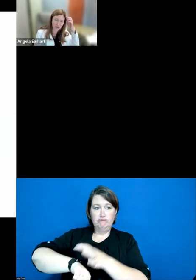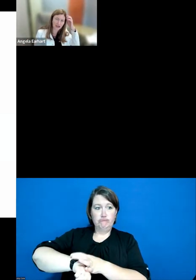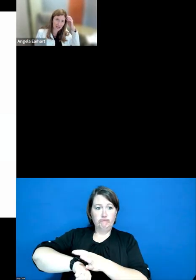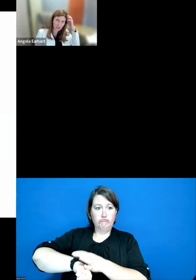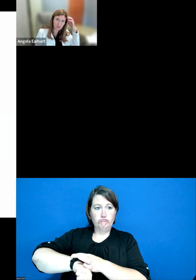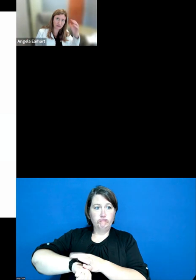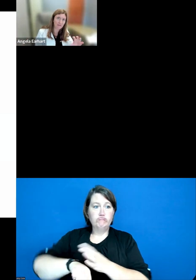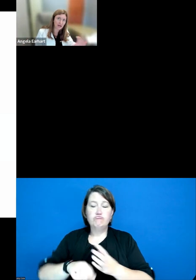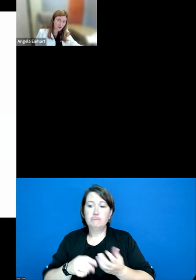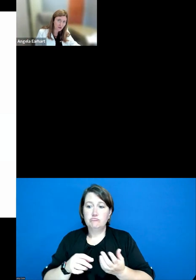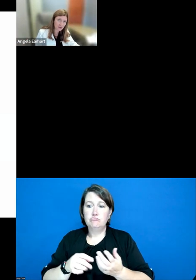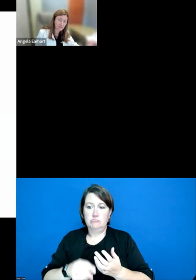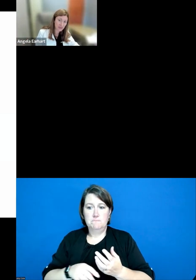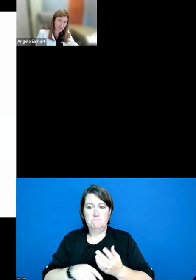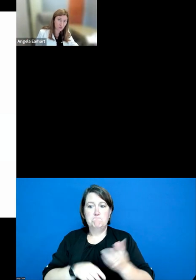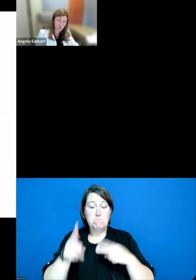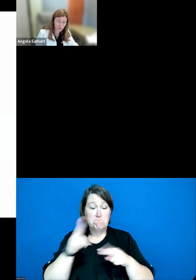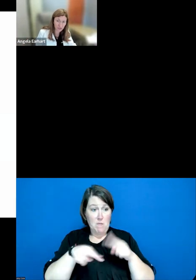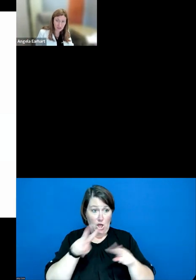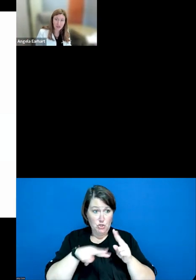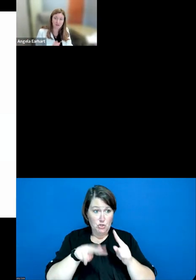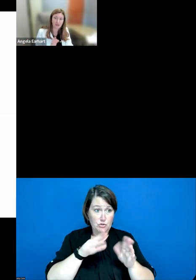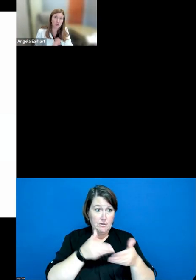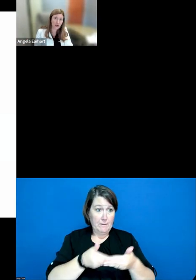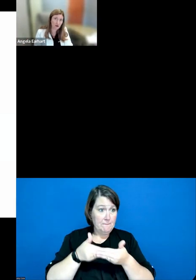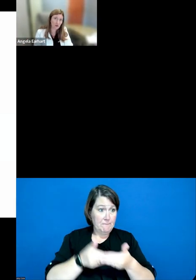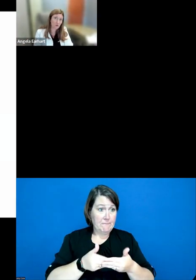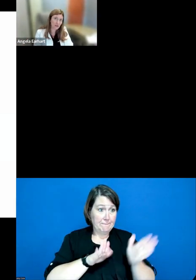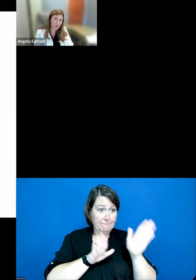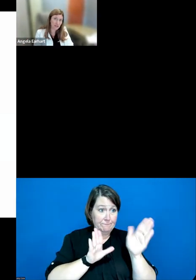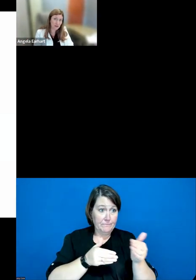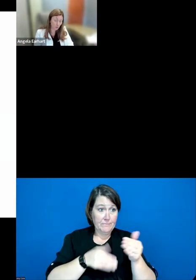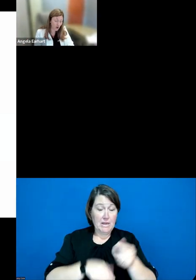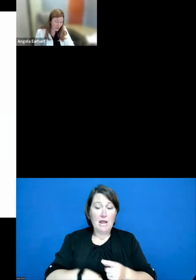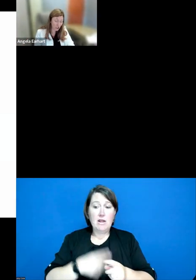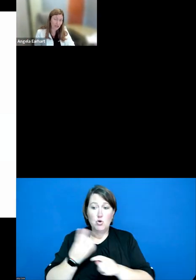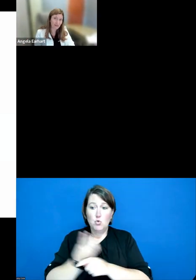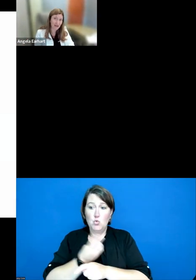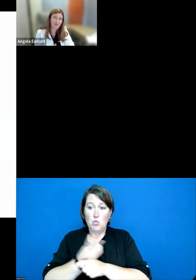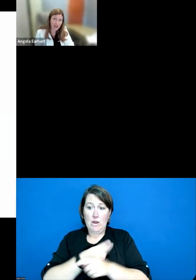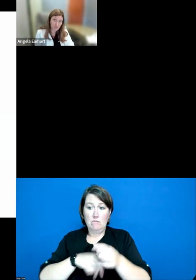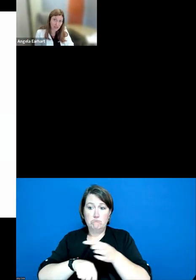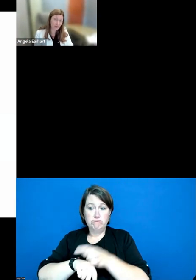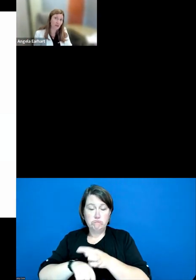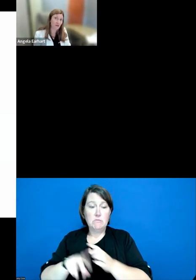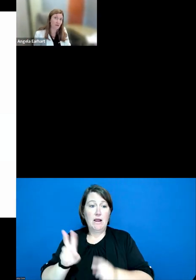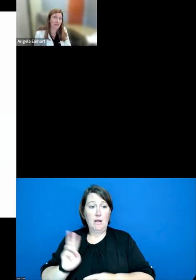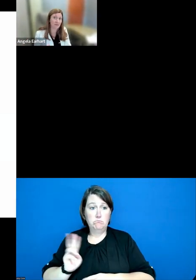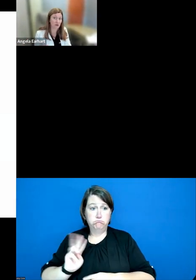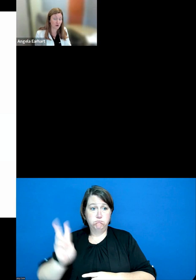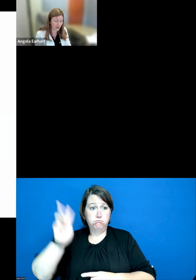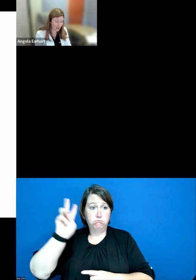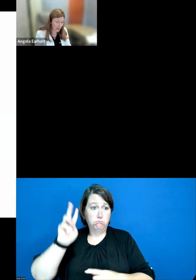Again, you put the monitor in the baby's room, and then you wear the wrist watch and that vibrates whenever the baby's cry.